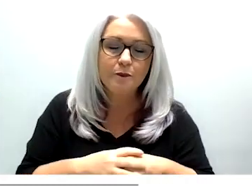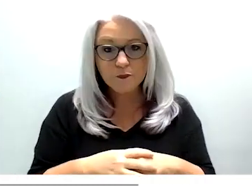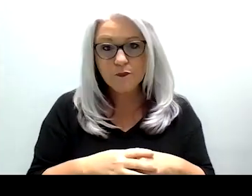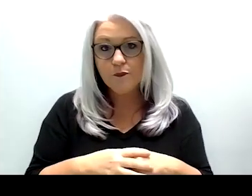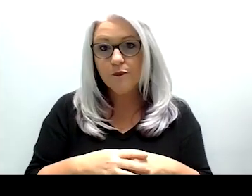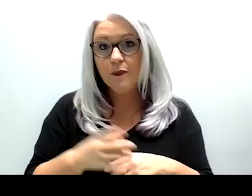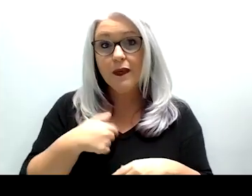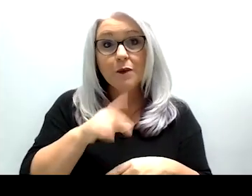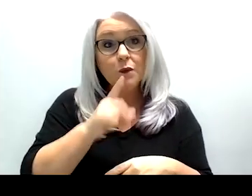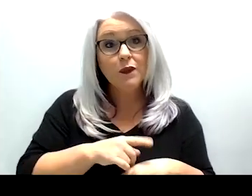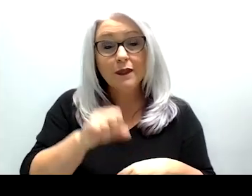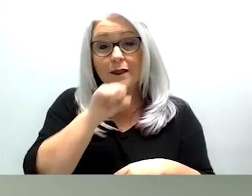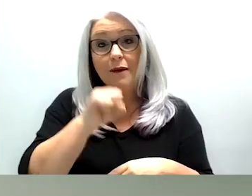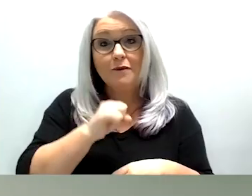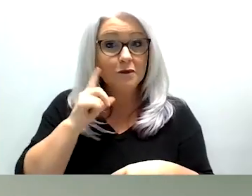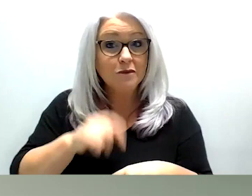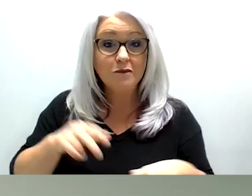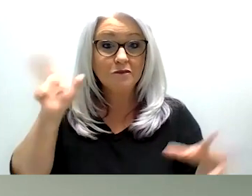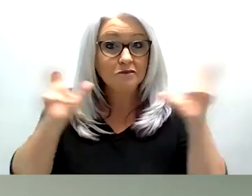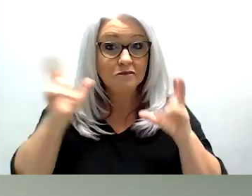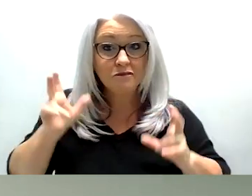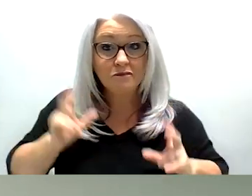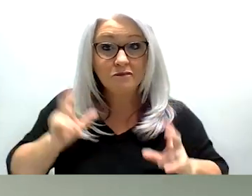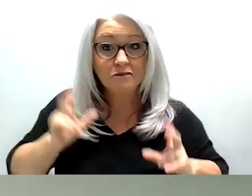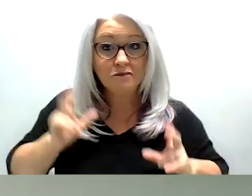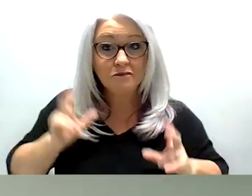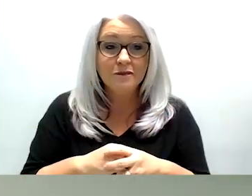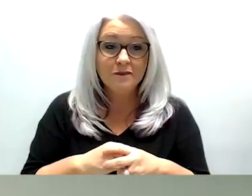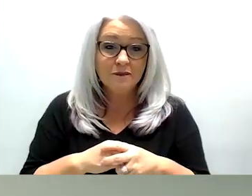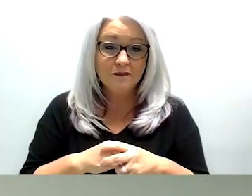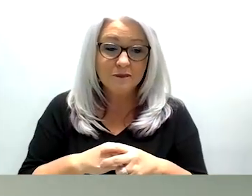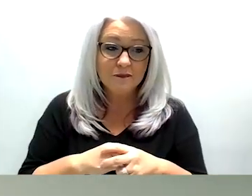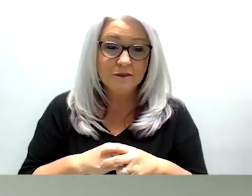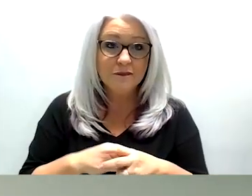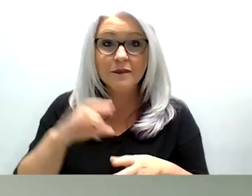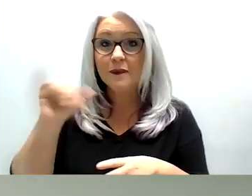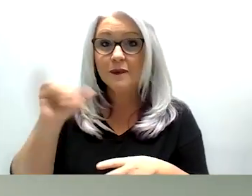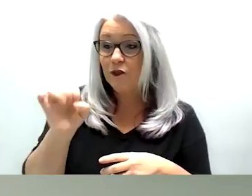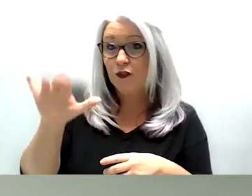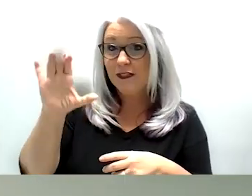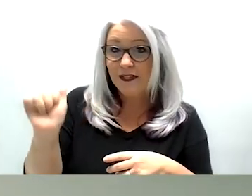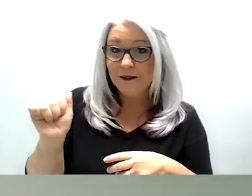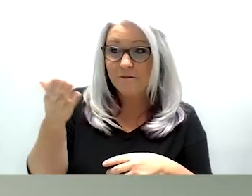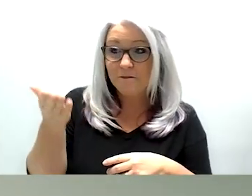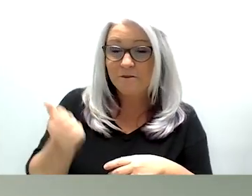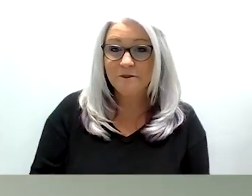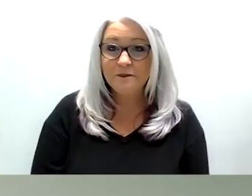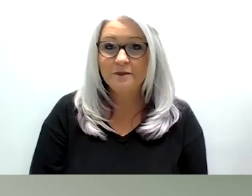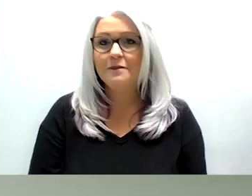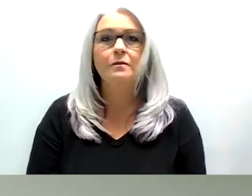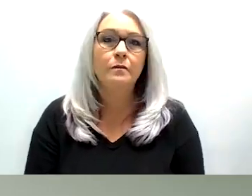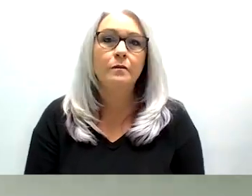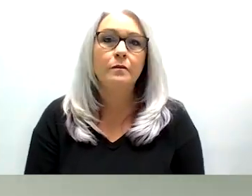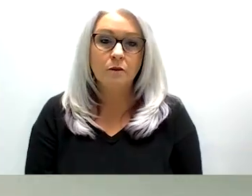to hear from Jessica.